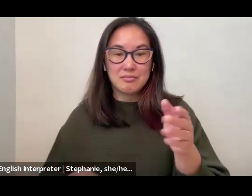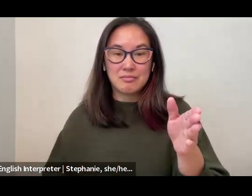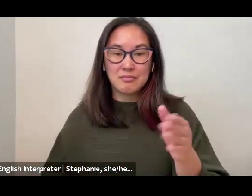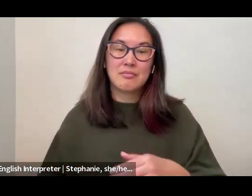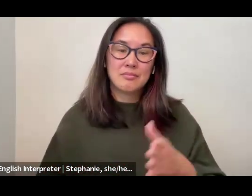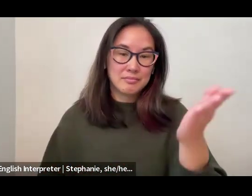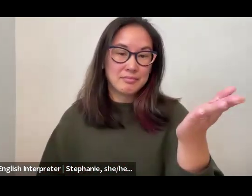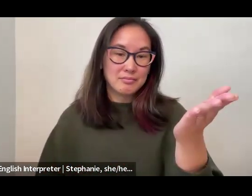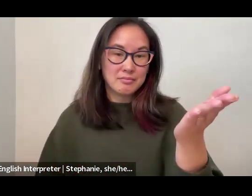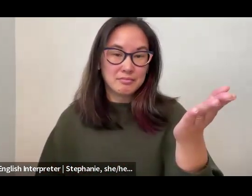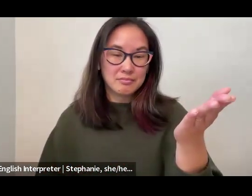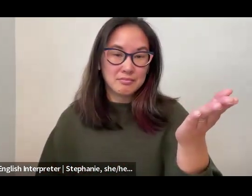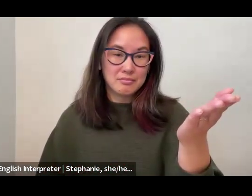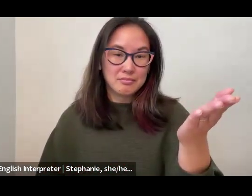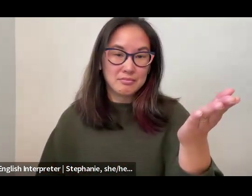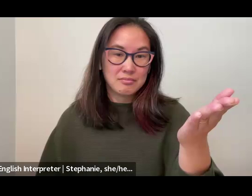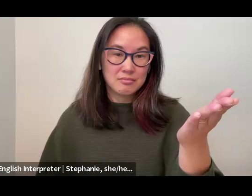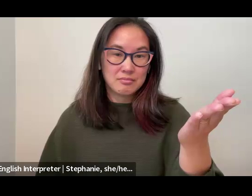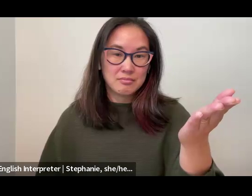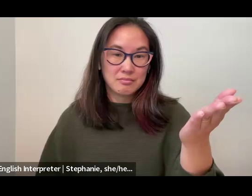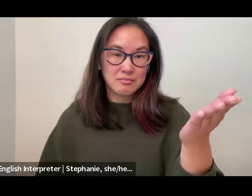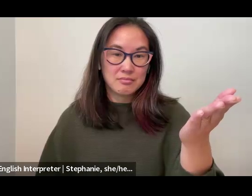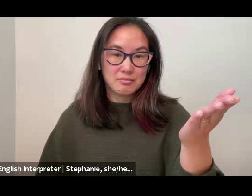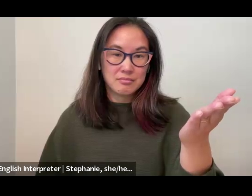Or you can try and put the ankle odd top of your side.